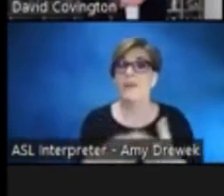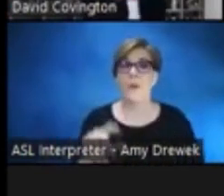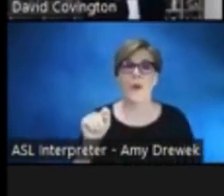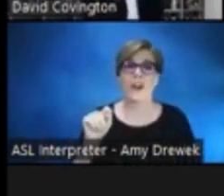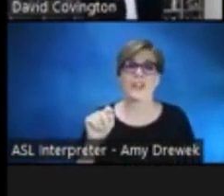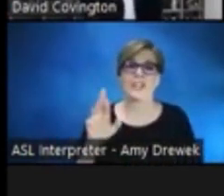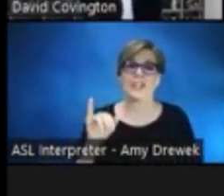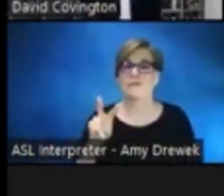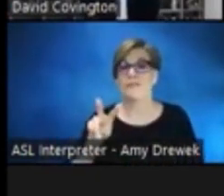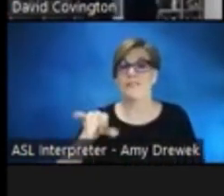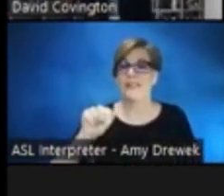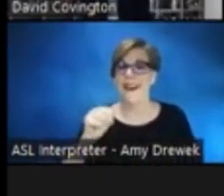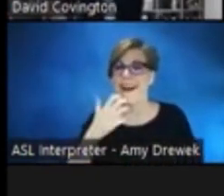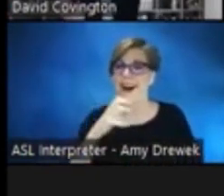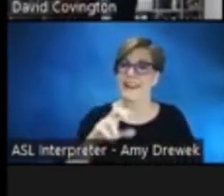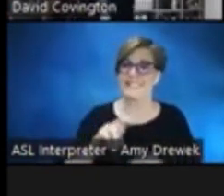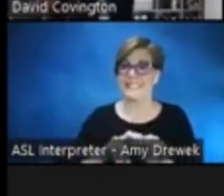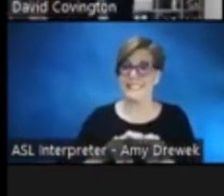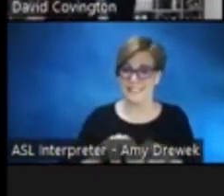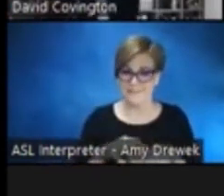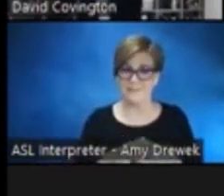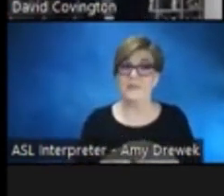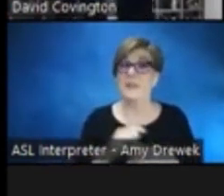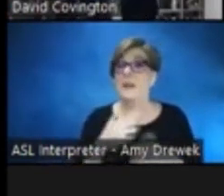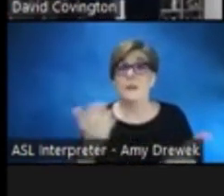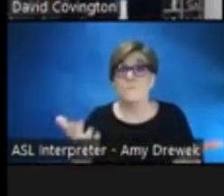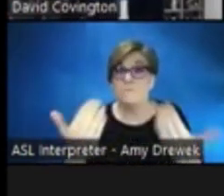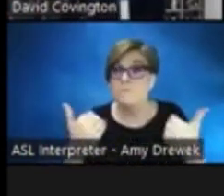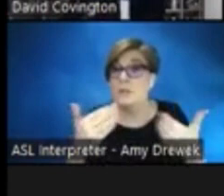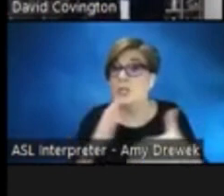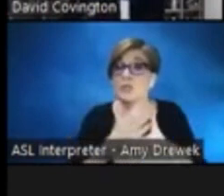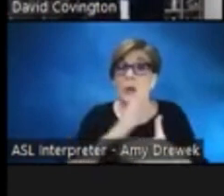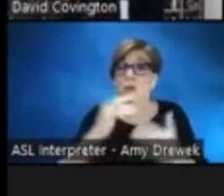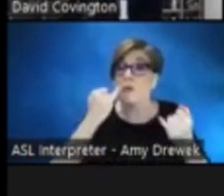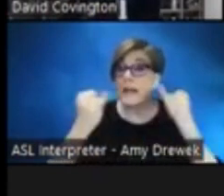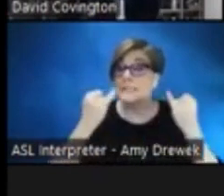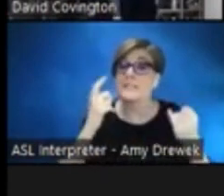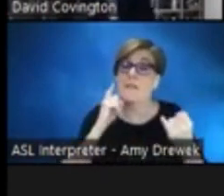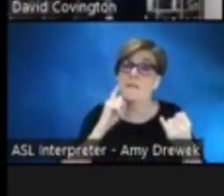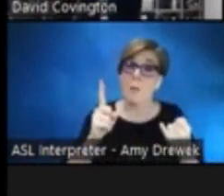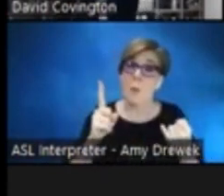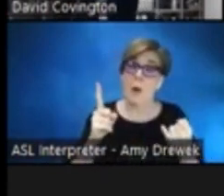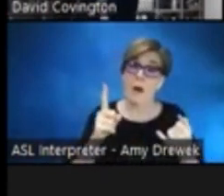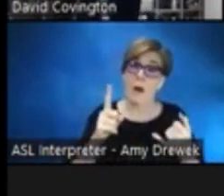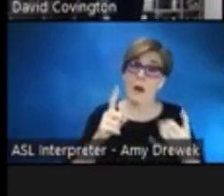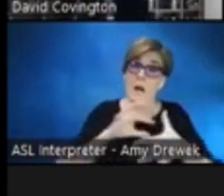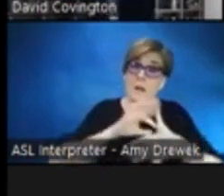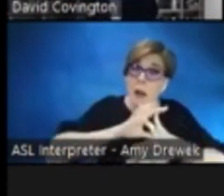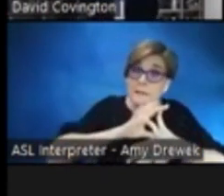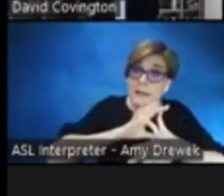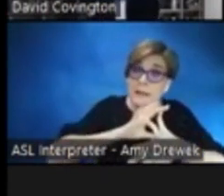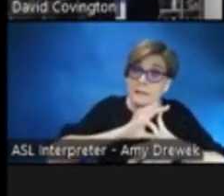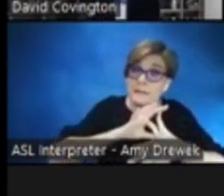WE WELCOME YOUR IDEAS FOR SPEAKERS TO CONTENT. WE WILL TALK ABOUT THE SPECIAL EPISODES THAT ARE COMING UP THAT